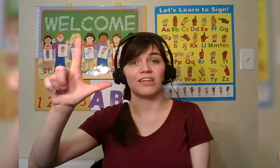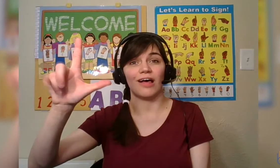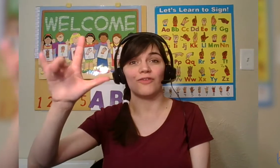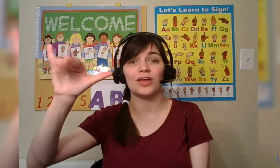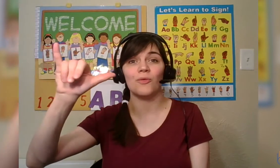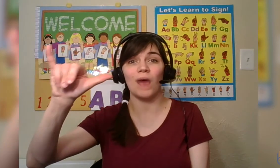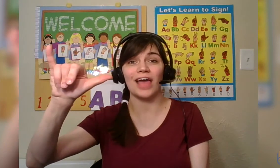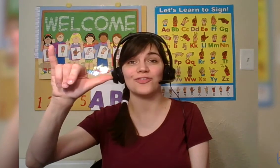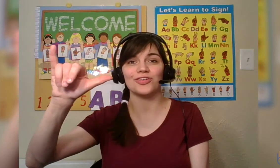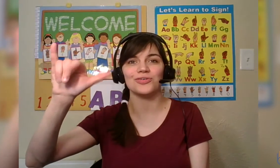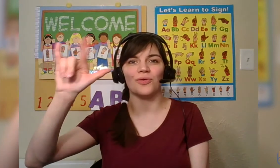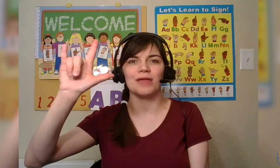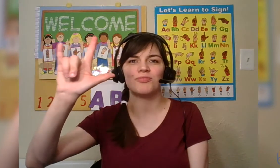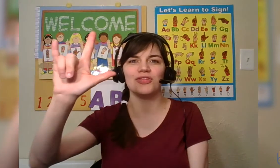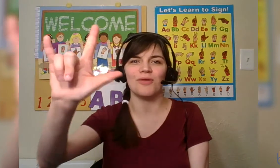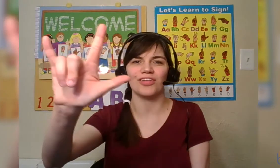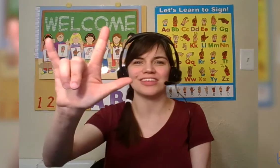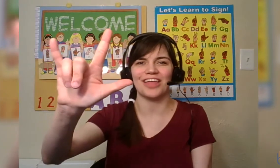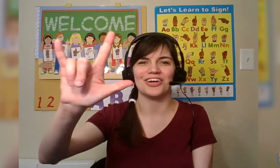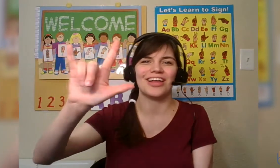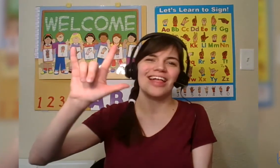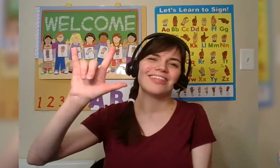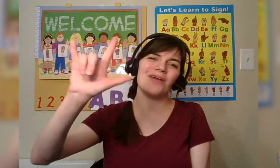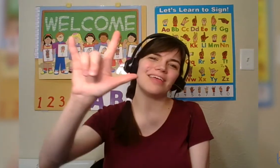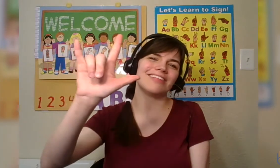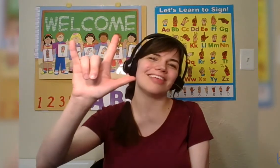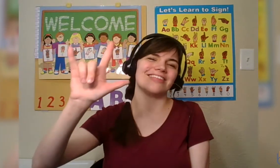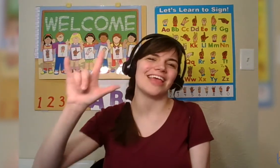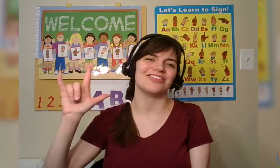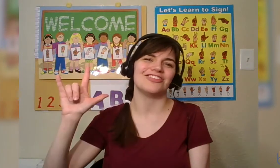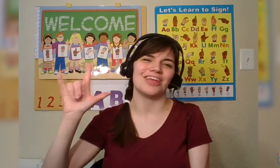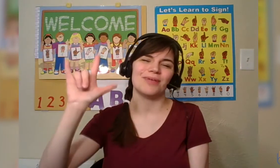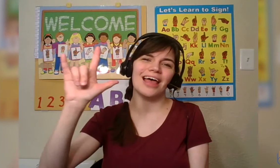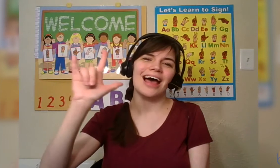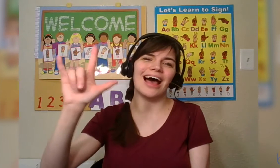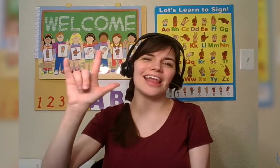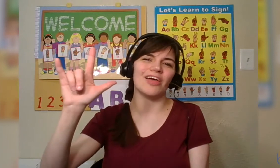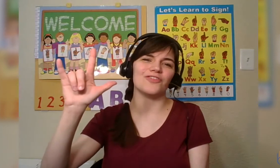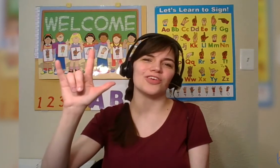love and a Y for you and put them all together. That makes this handshape. I love you.